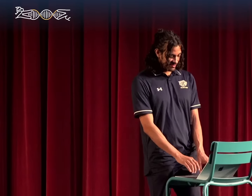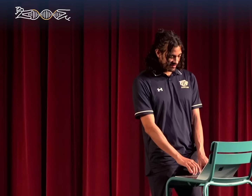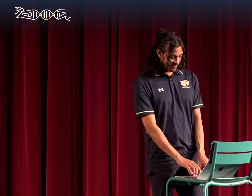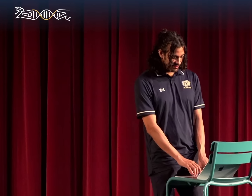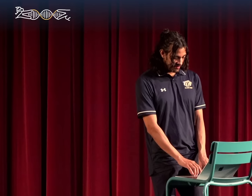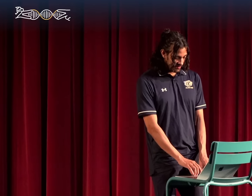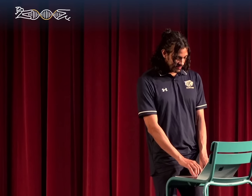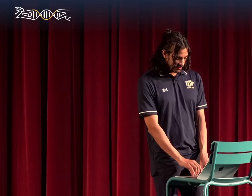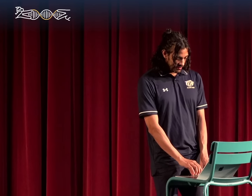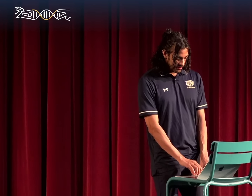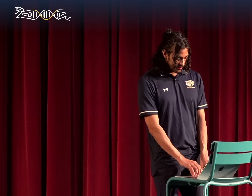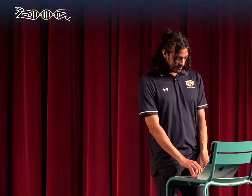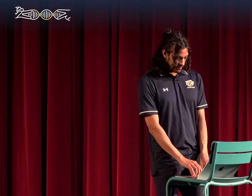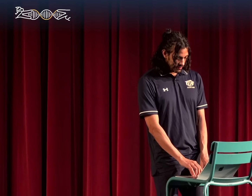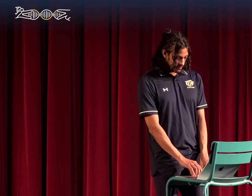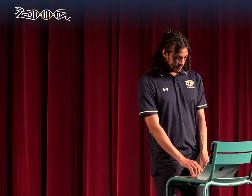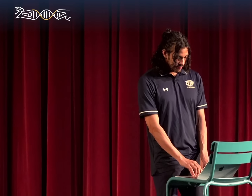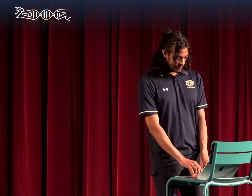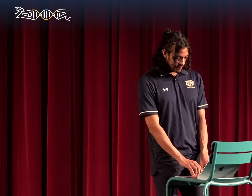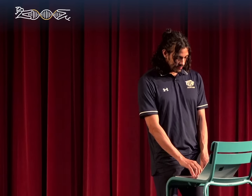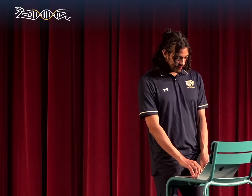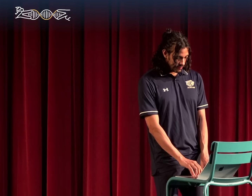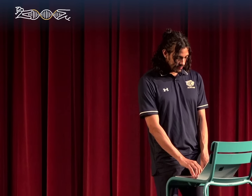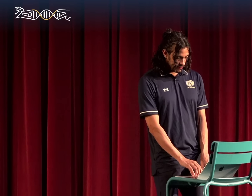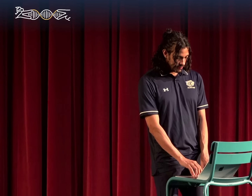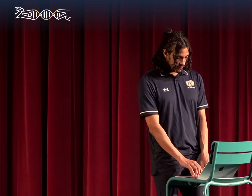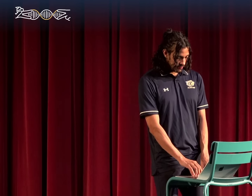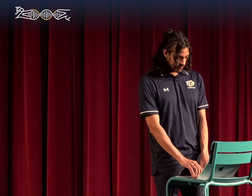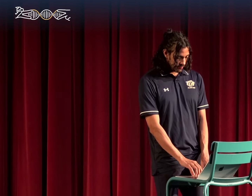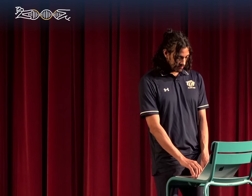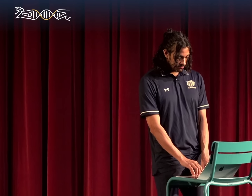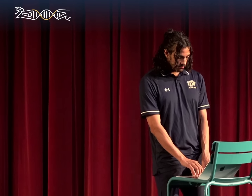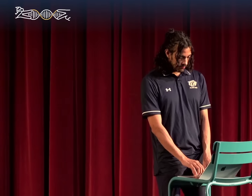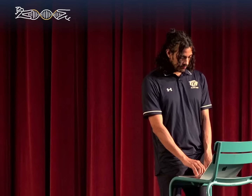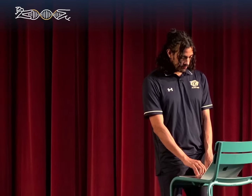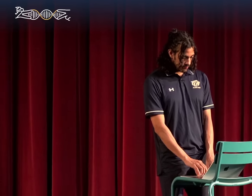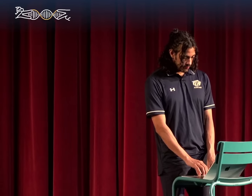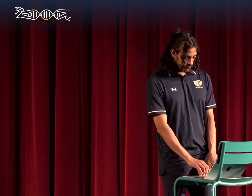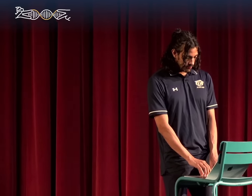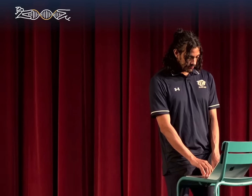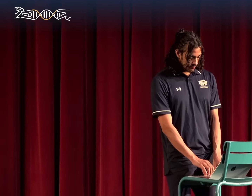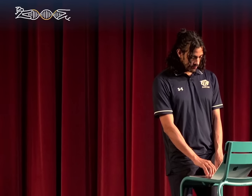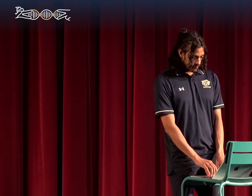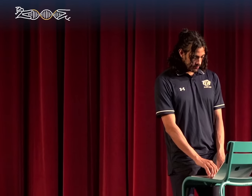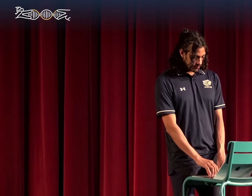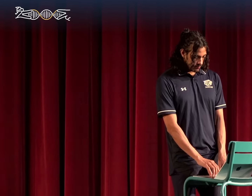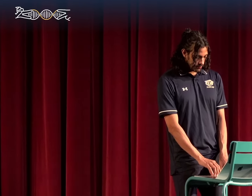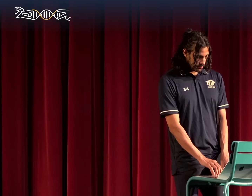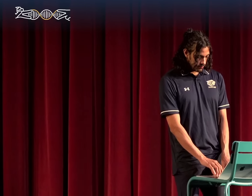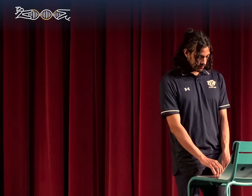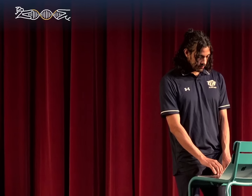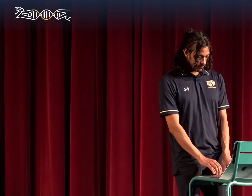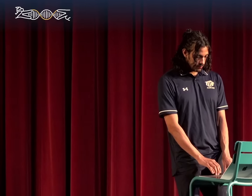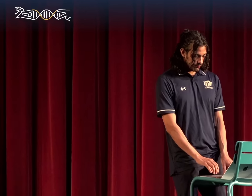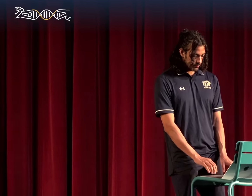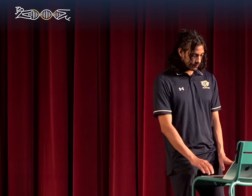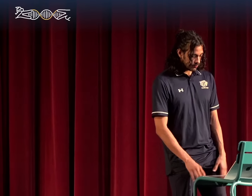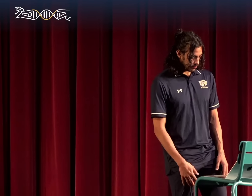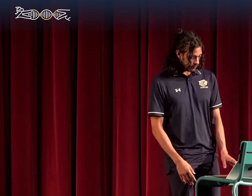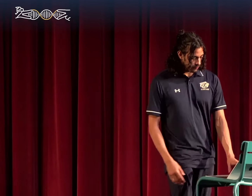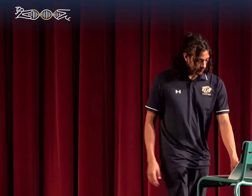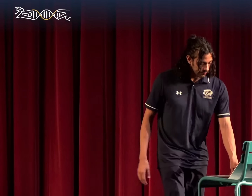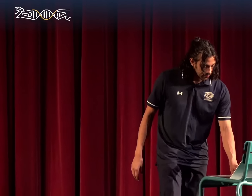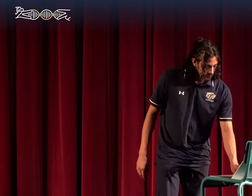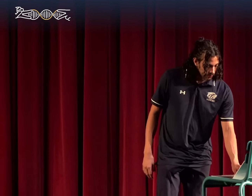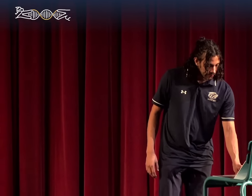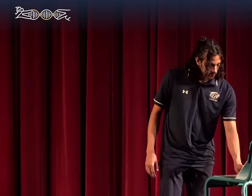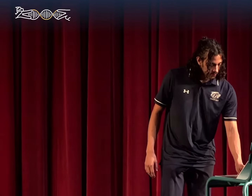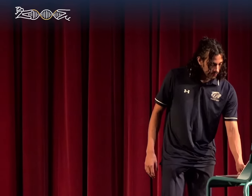Oh.